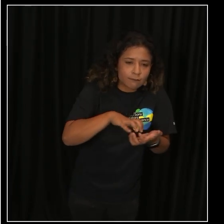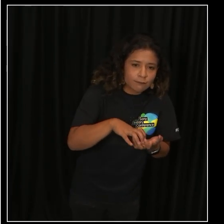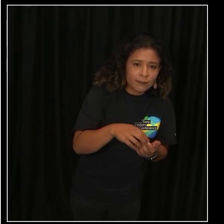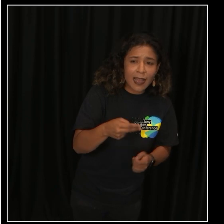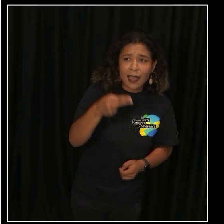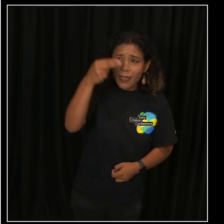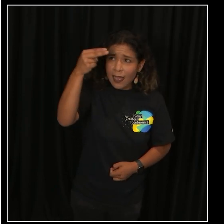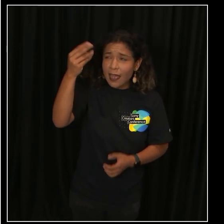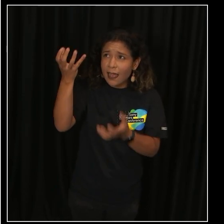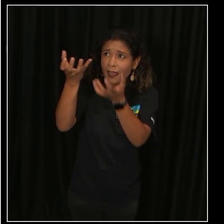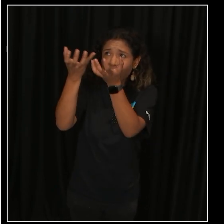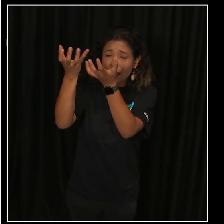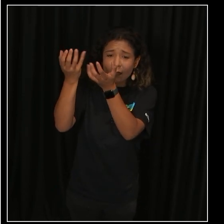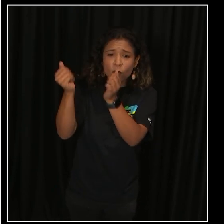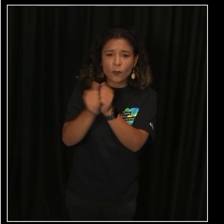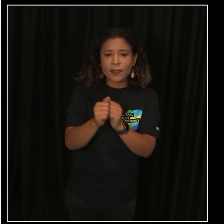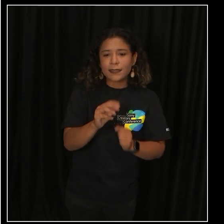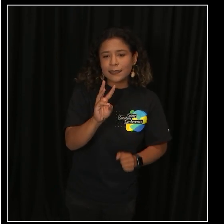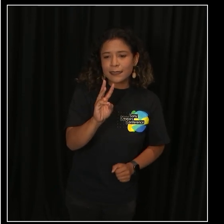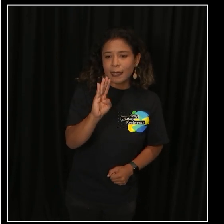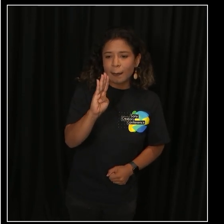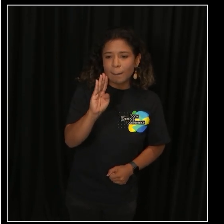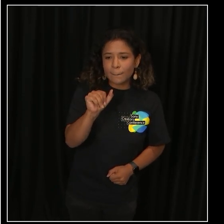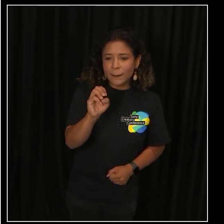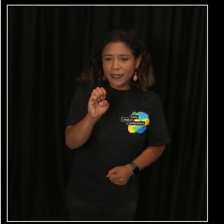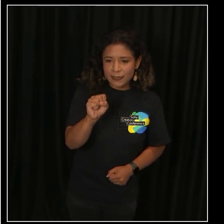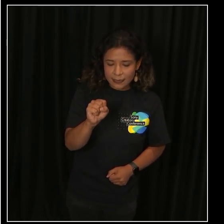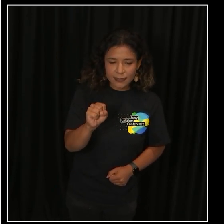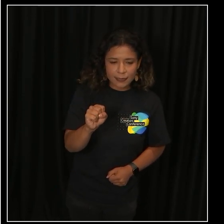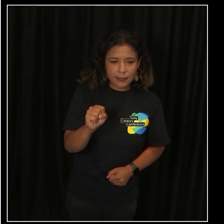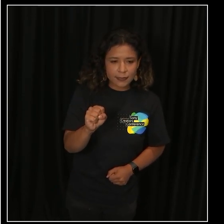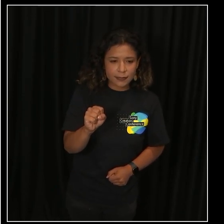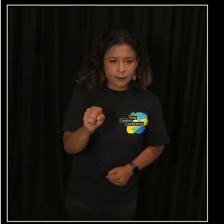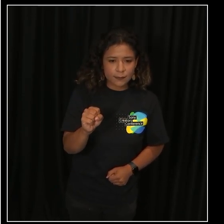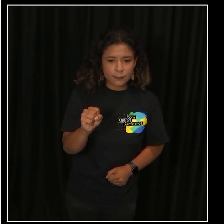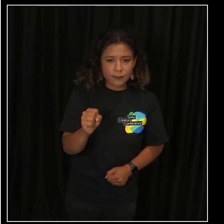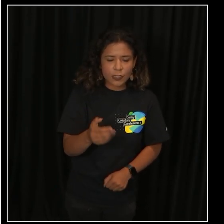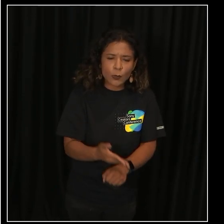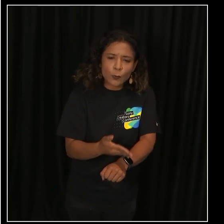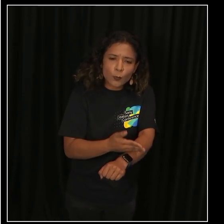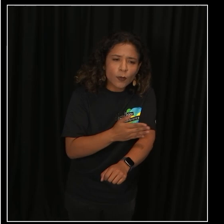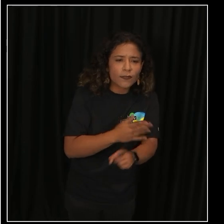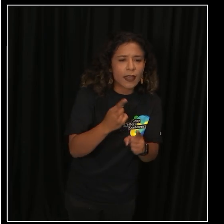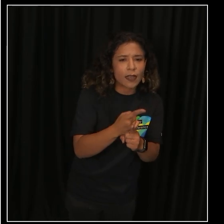We prepared six basis cards for cloudy skies to improve the accuracy of interpolation.